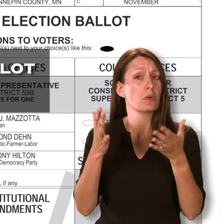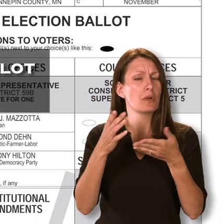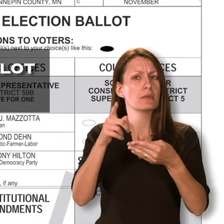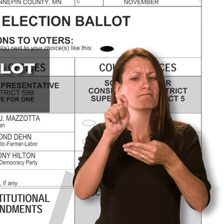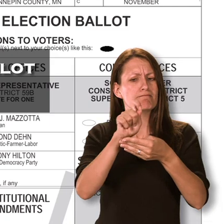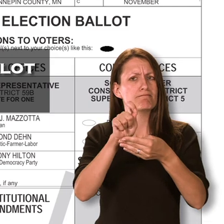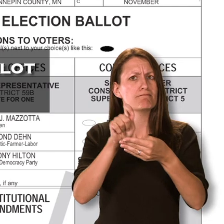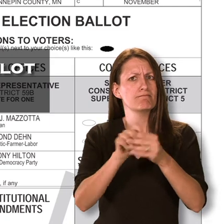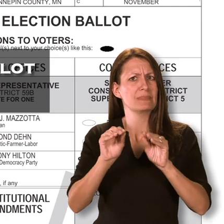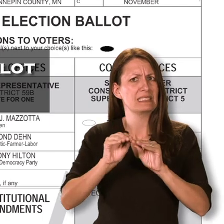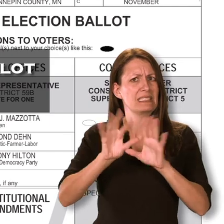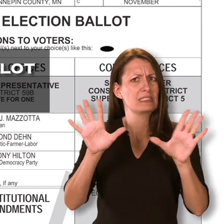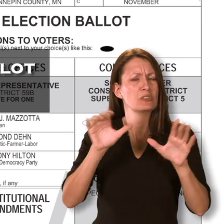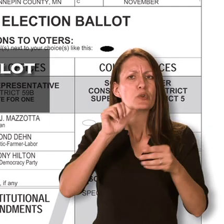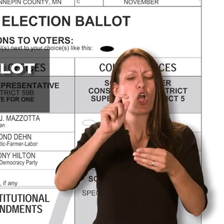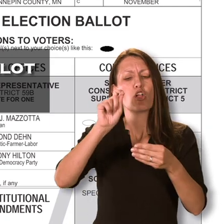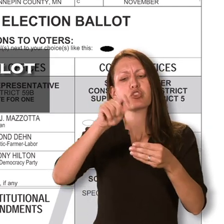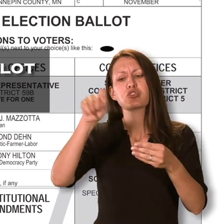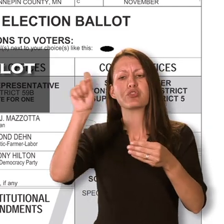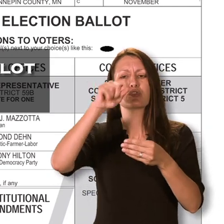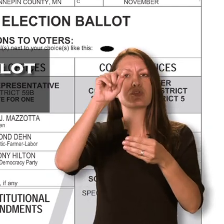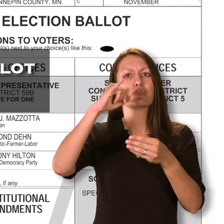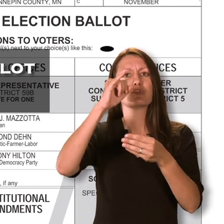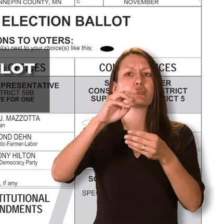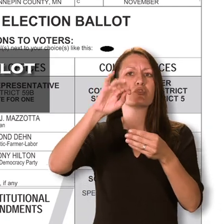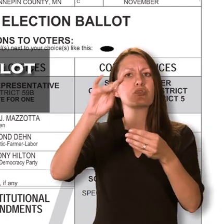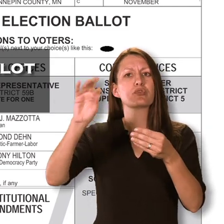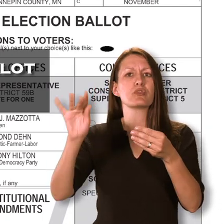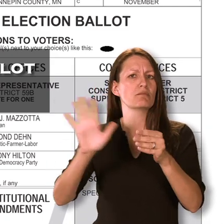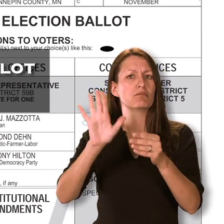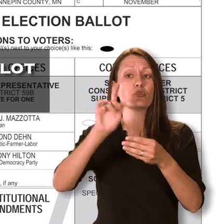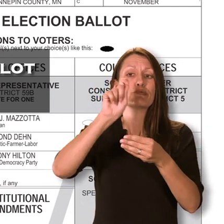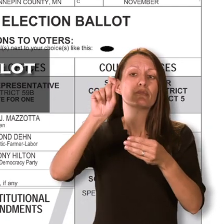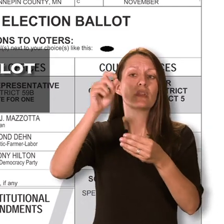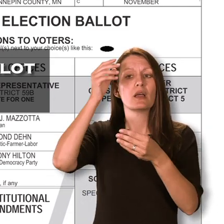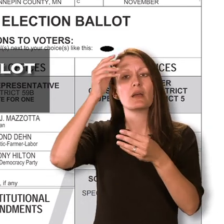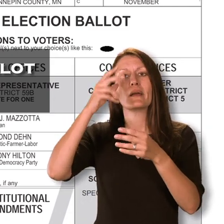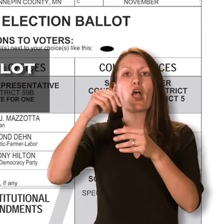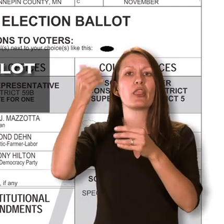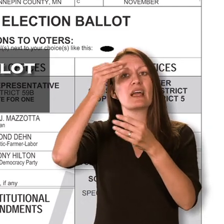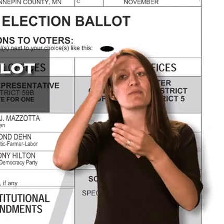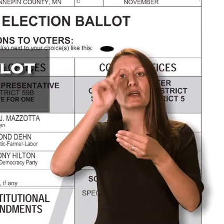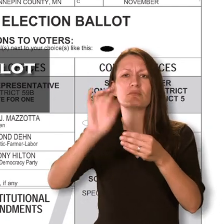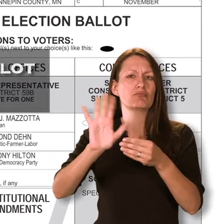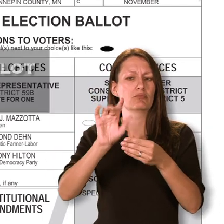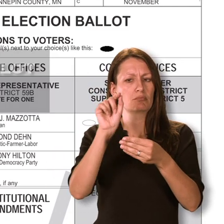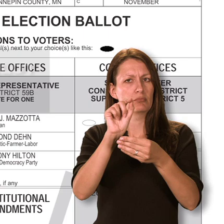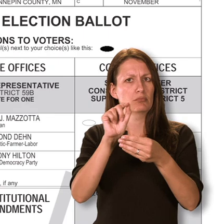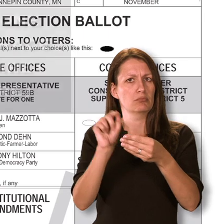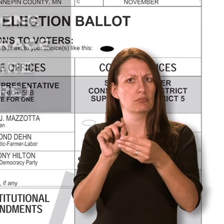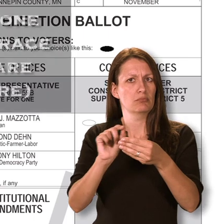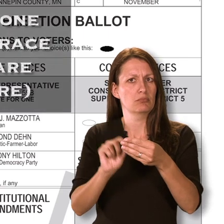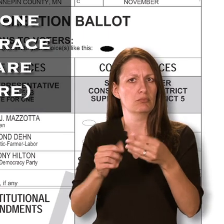Remember to mark your ballot clearly, with no scribbles or notes